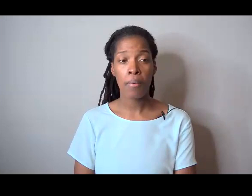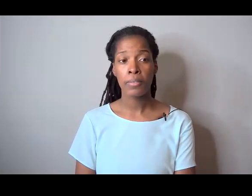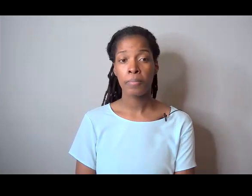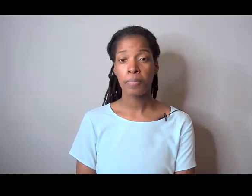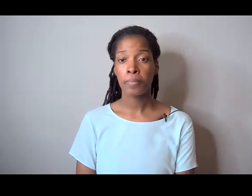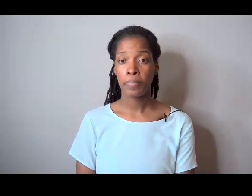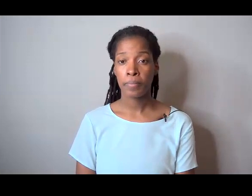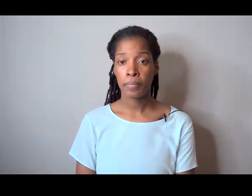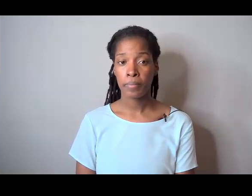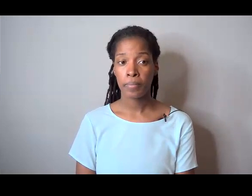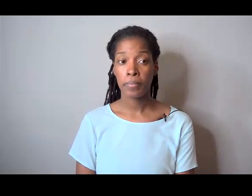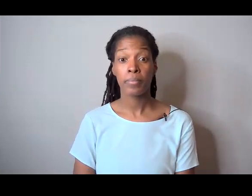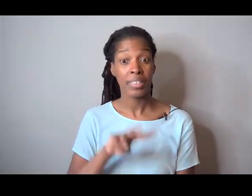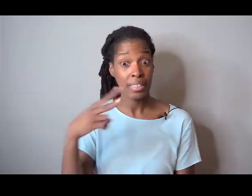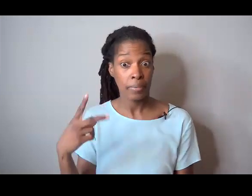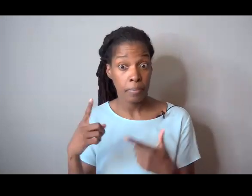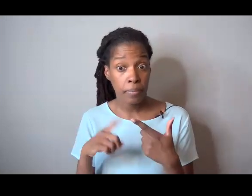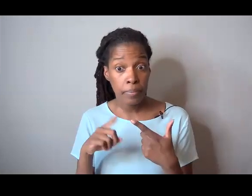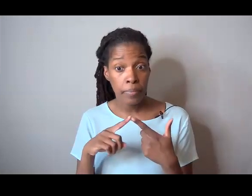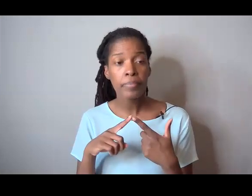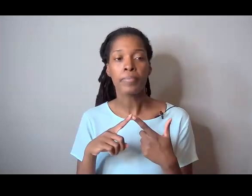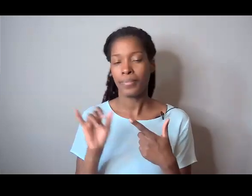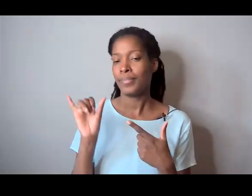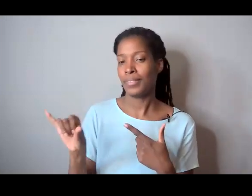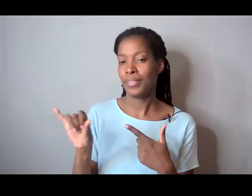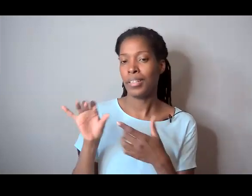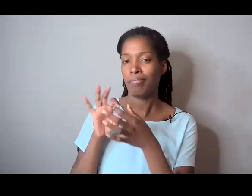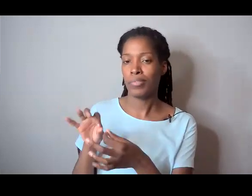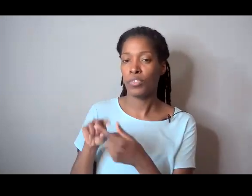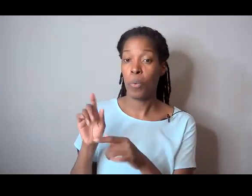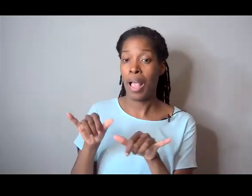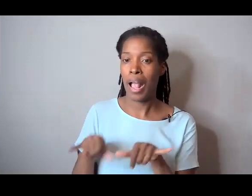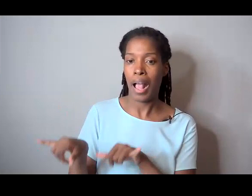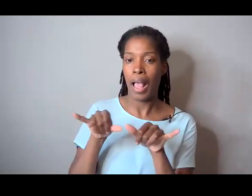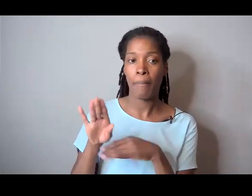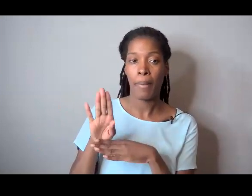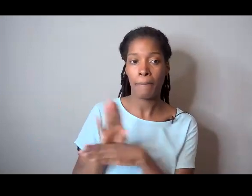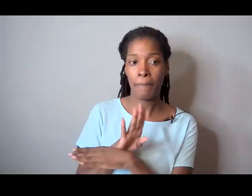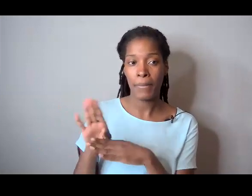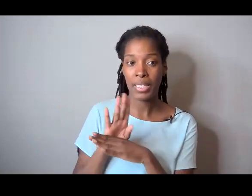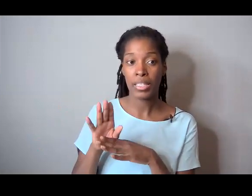The second webinar was about common business structures and some of the key considerations